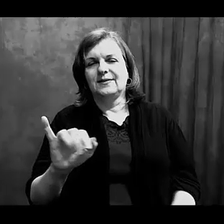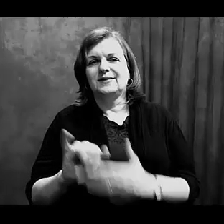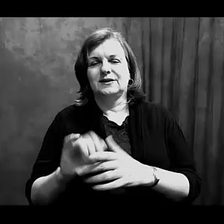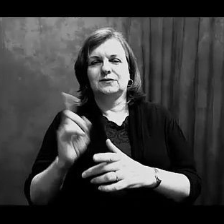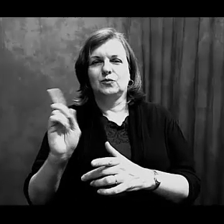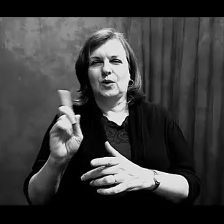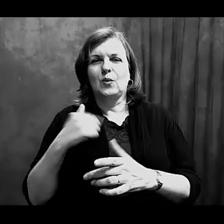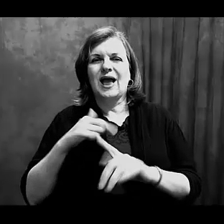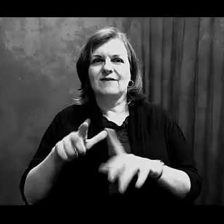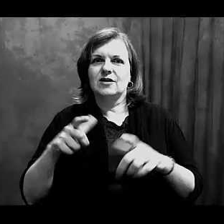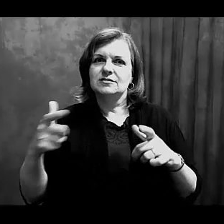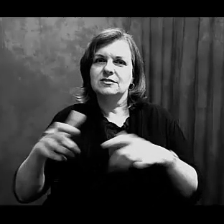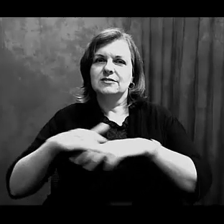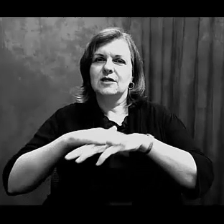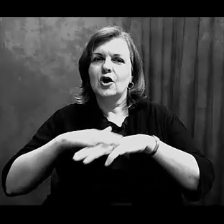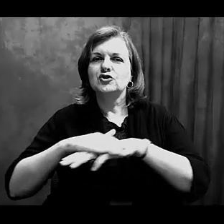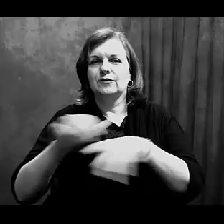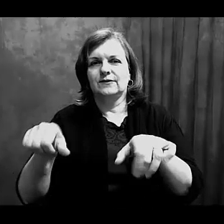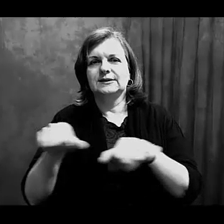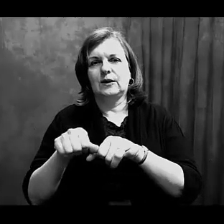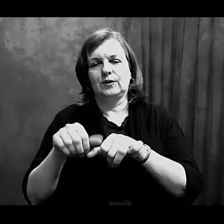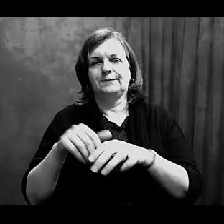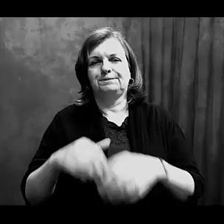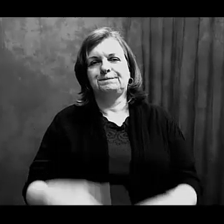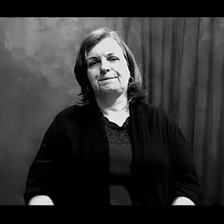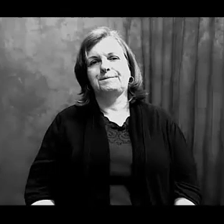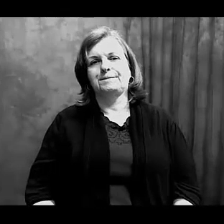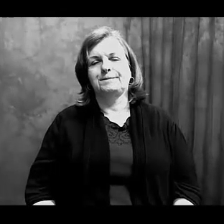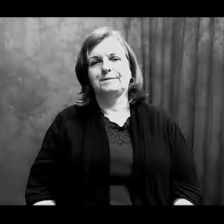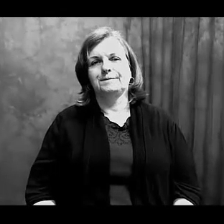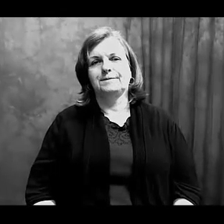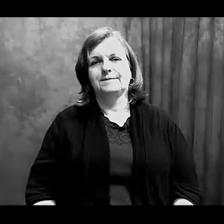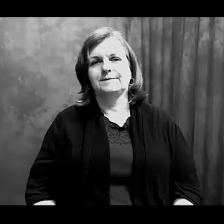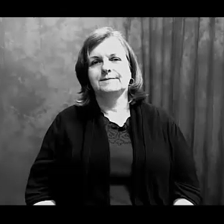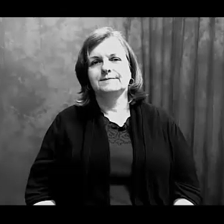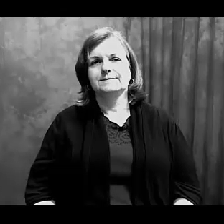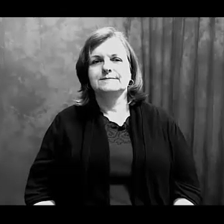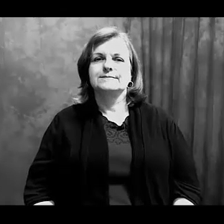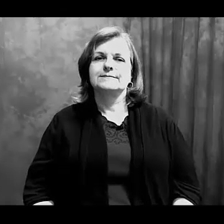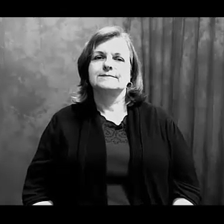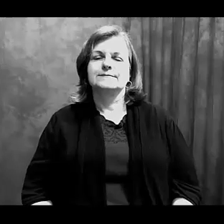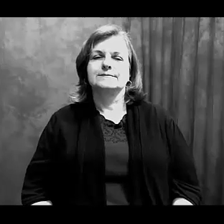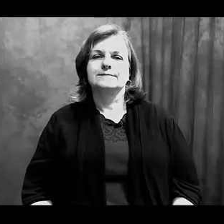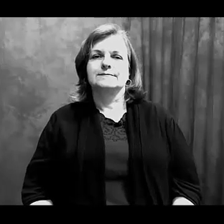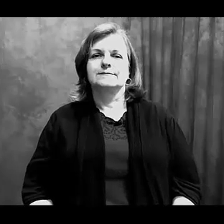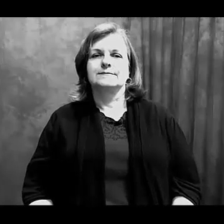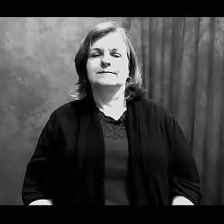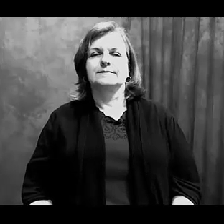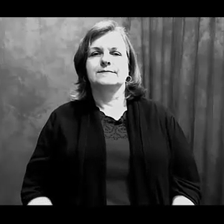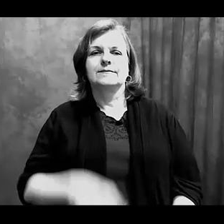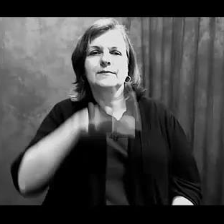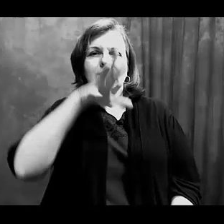with your lungs in through your nose